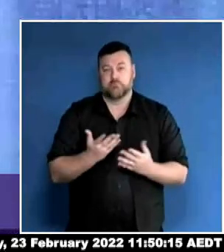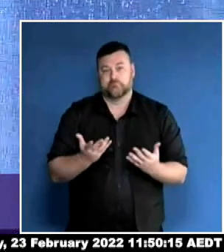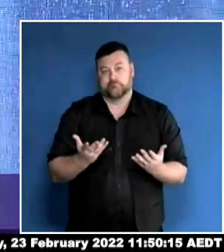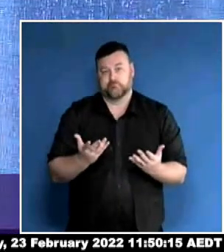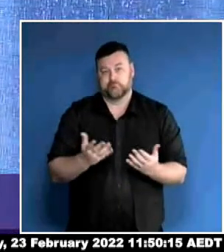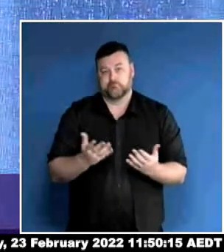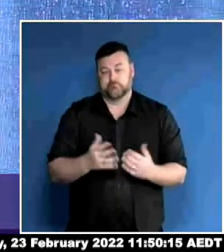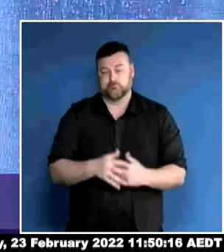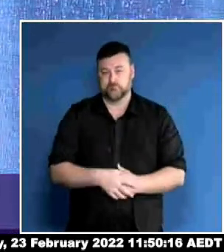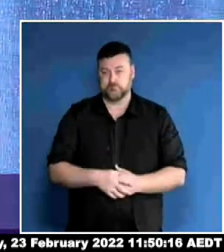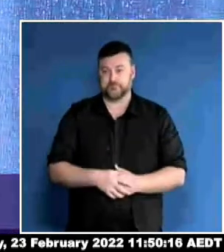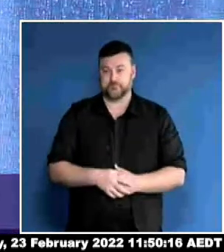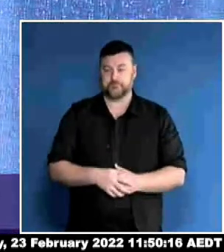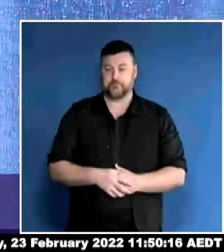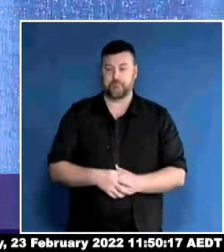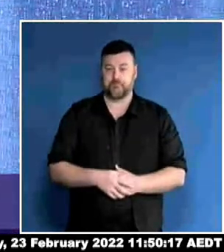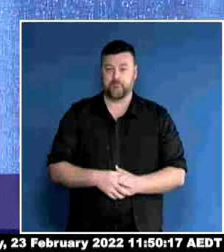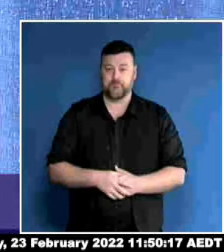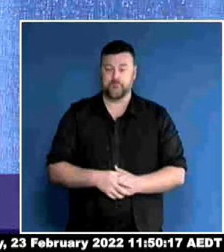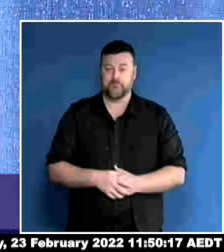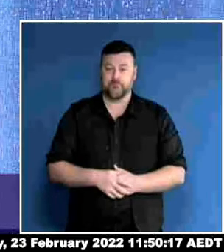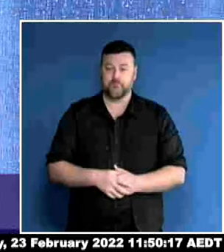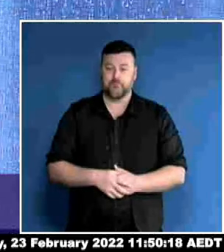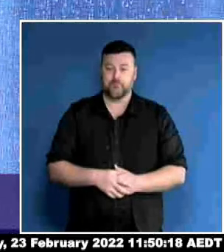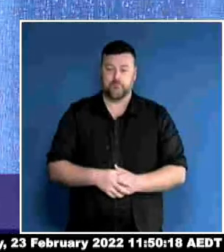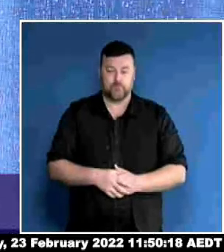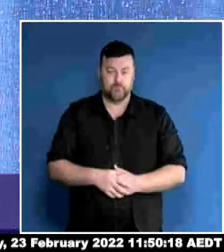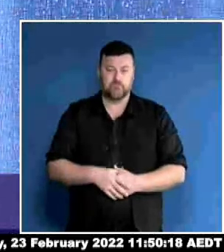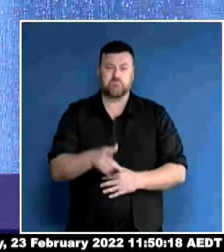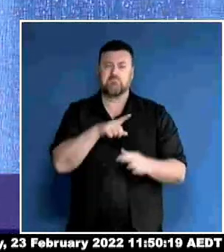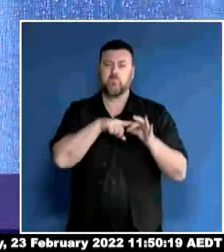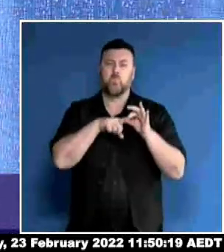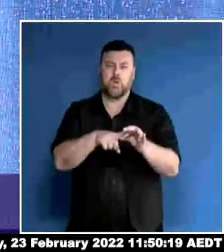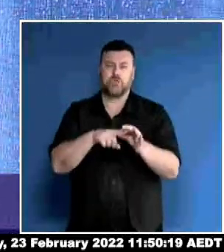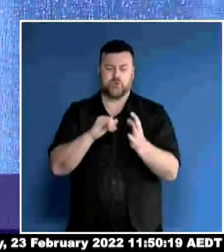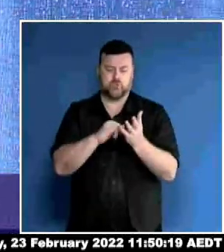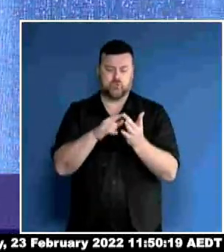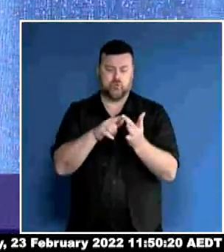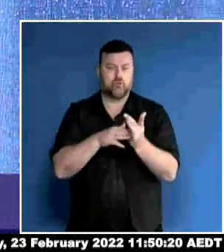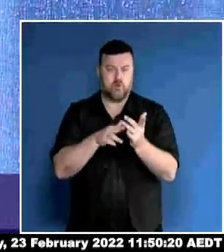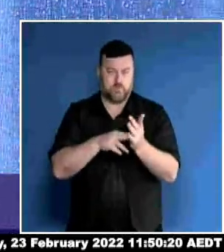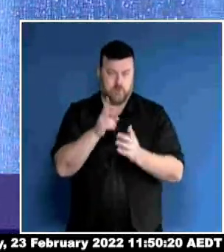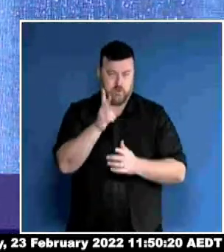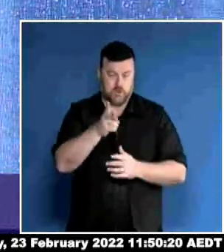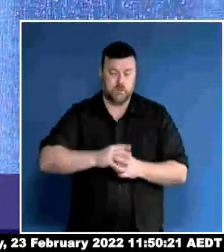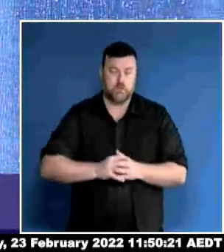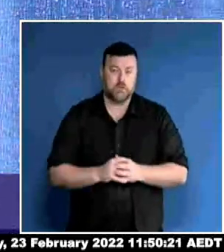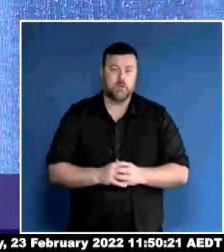And, Simon, another important issue that arose from Case Study B was the positive